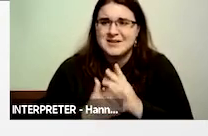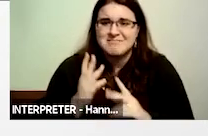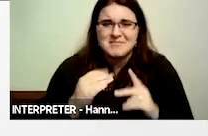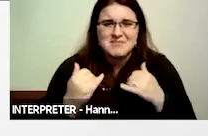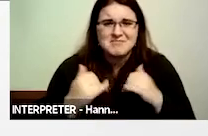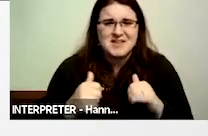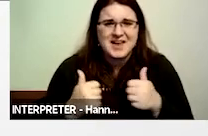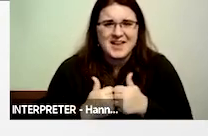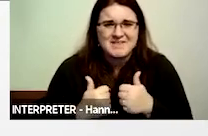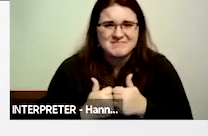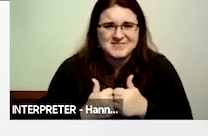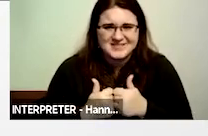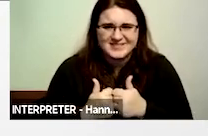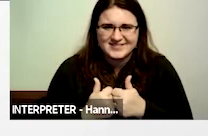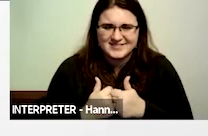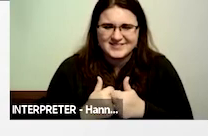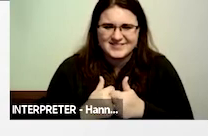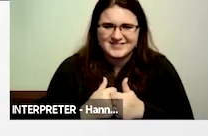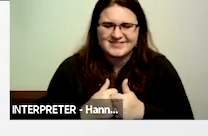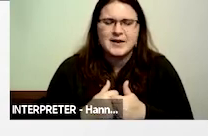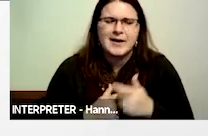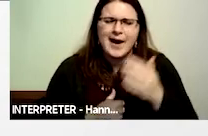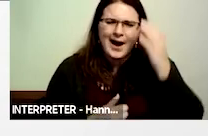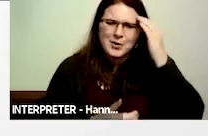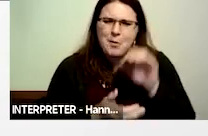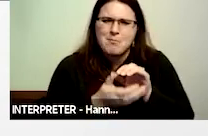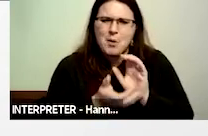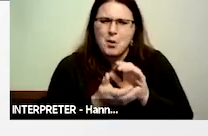Ben Woelk: You're gonna have to tell us, and I know Pokemon has kind of made a bit of a comeback.